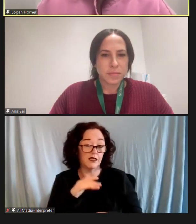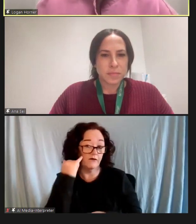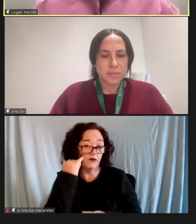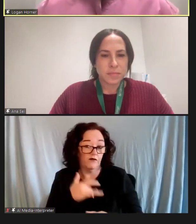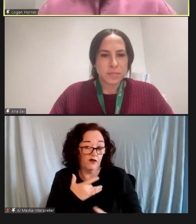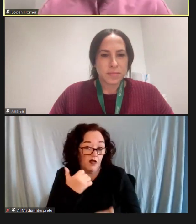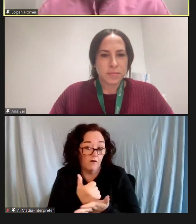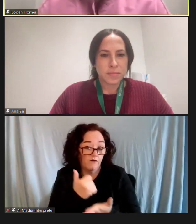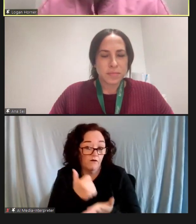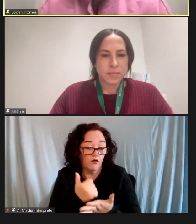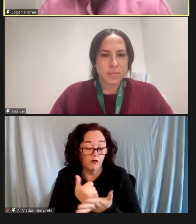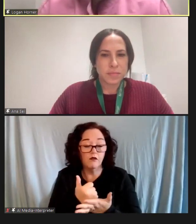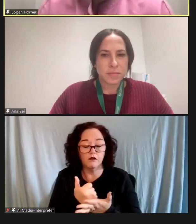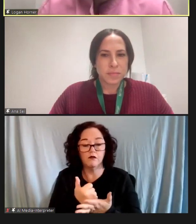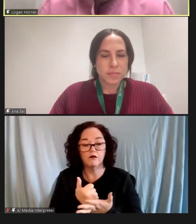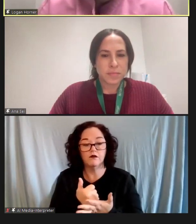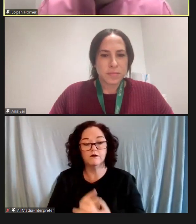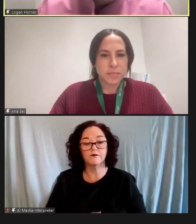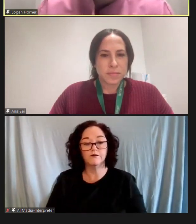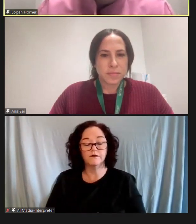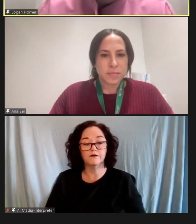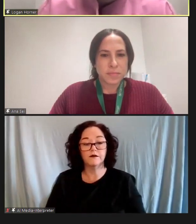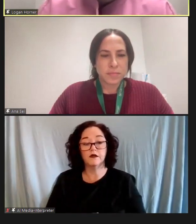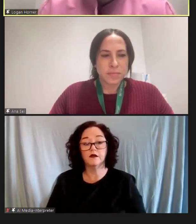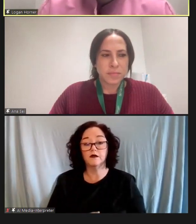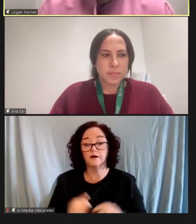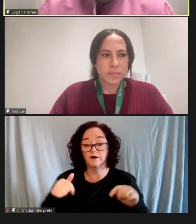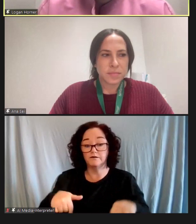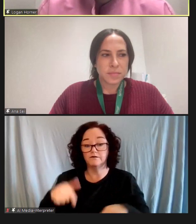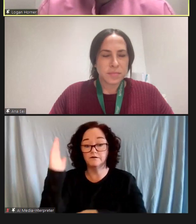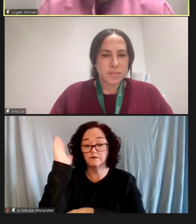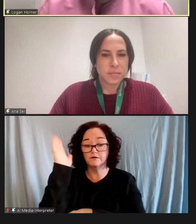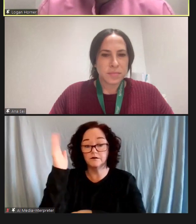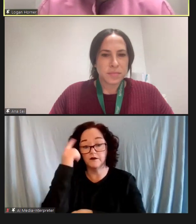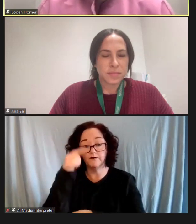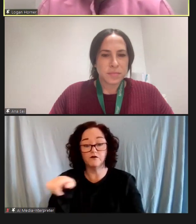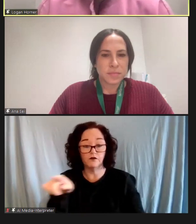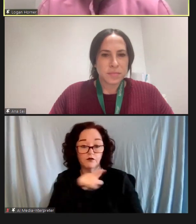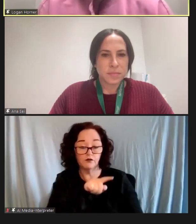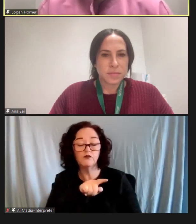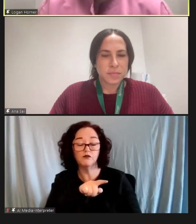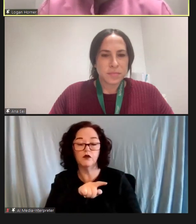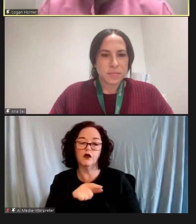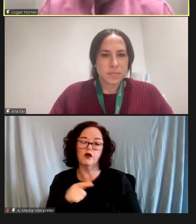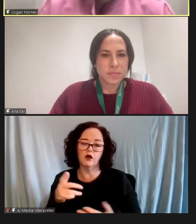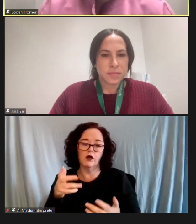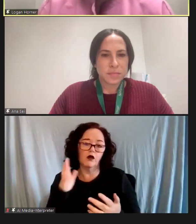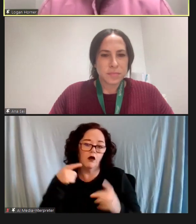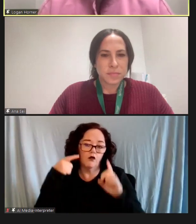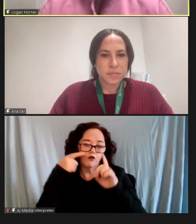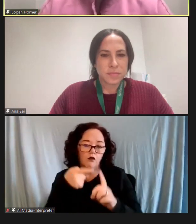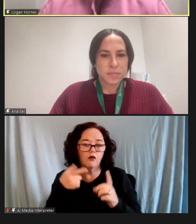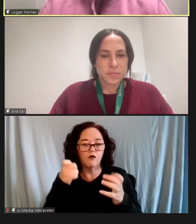wanted from this presentation for you guys is just to give you some